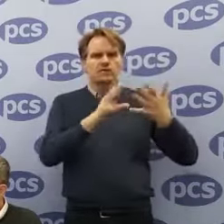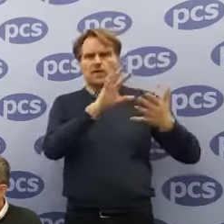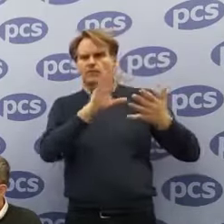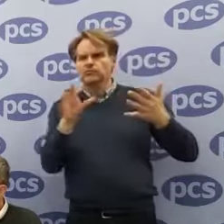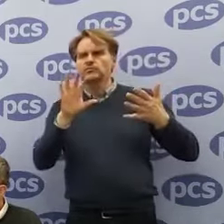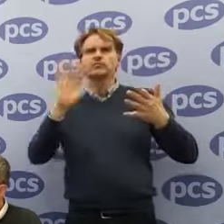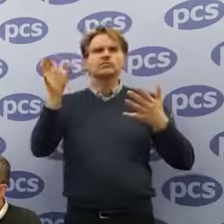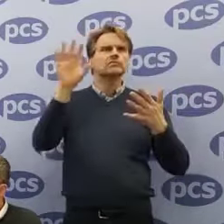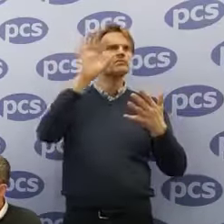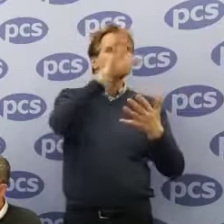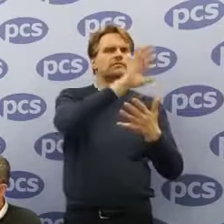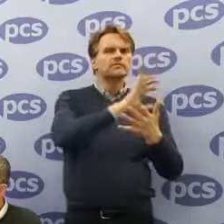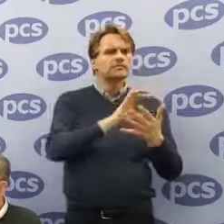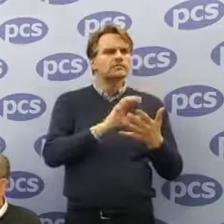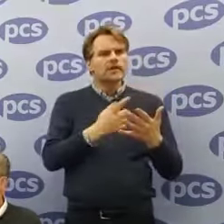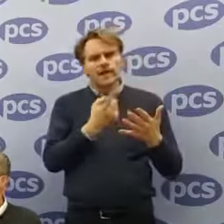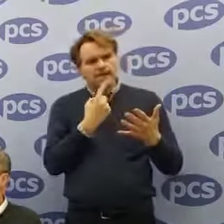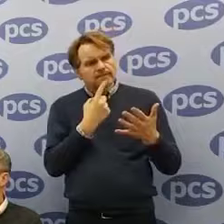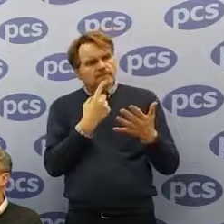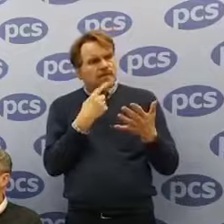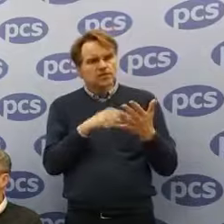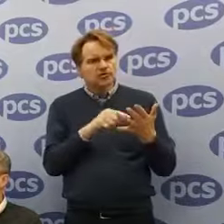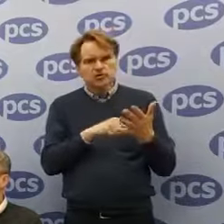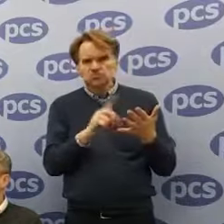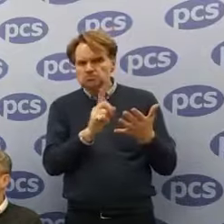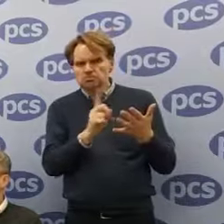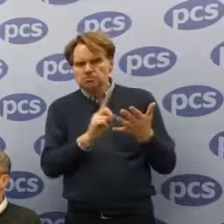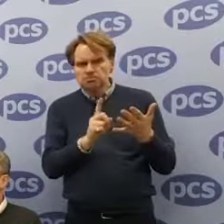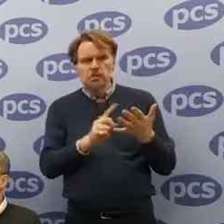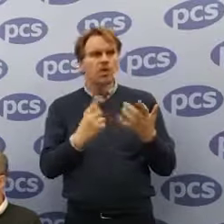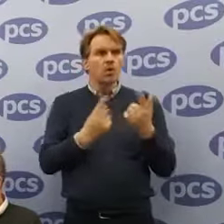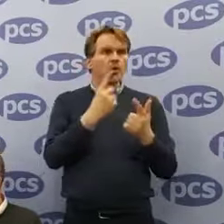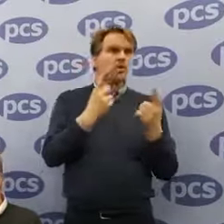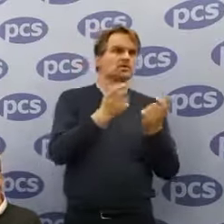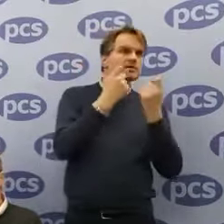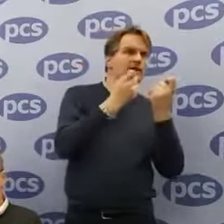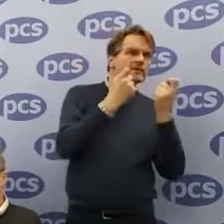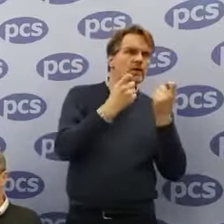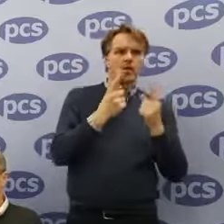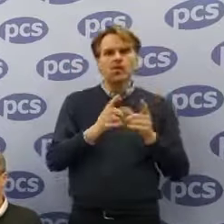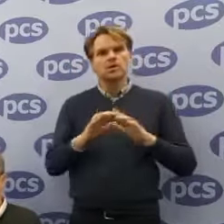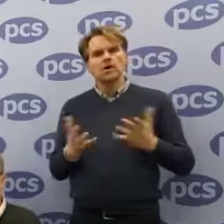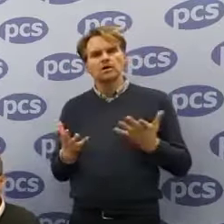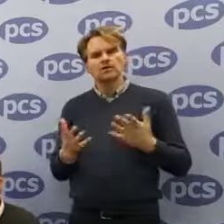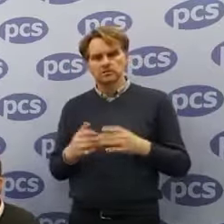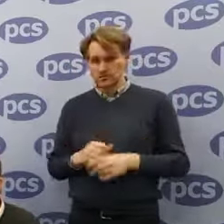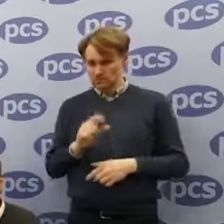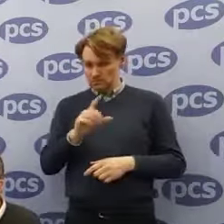data that's available to reps. So in just to confirm in the ballot last time we did